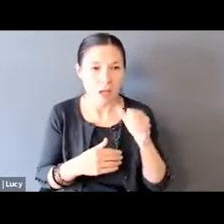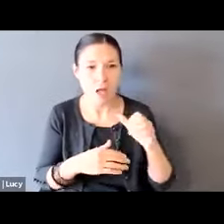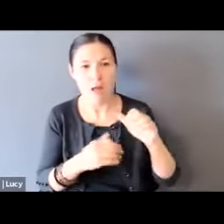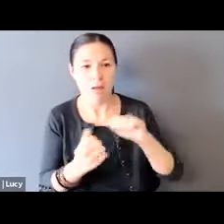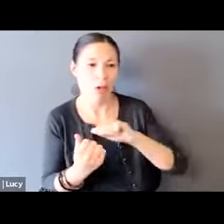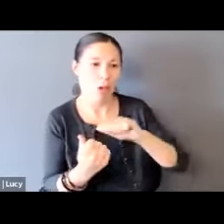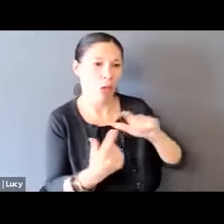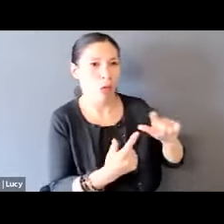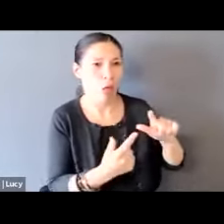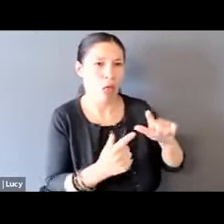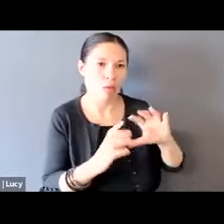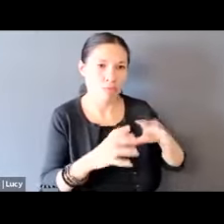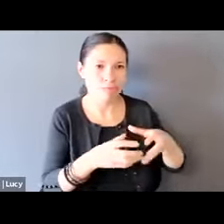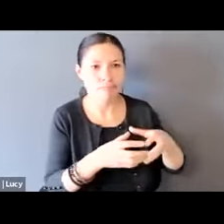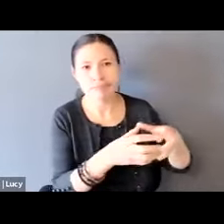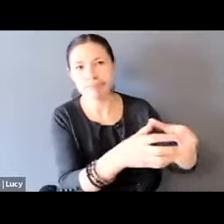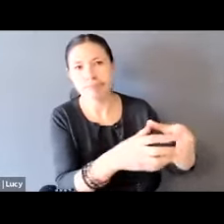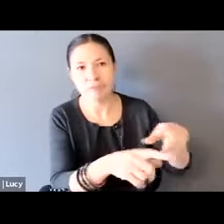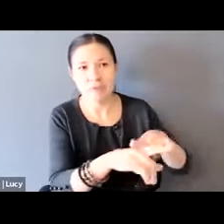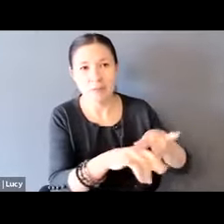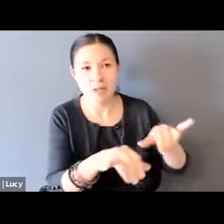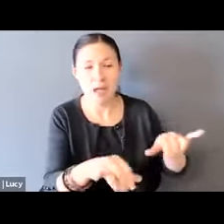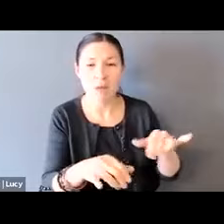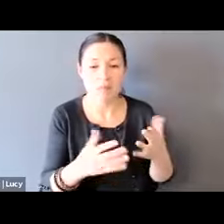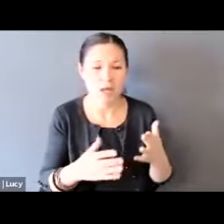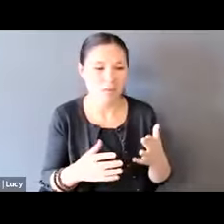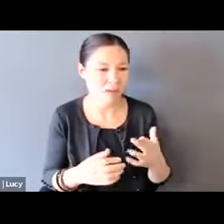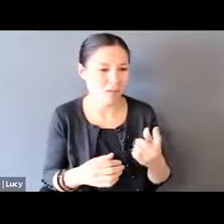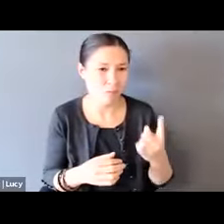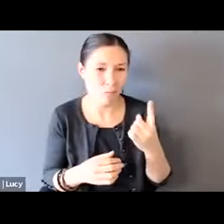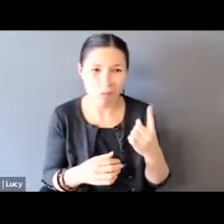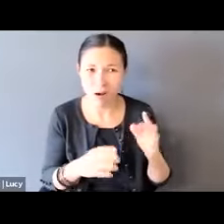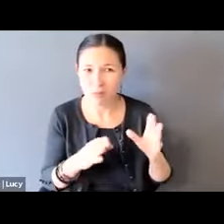store to get supplies for as many people.